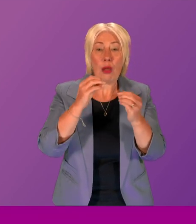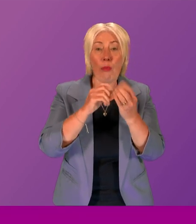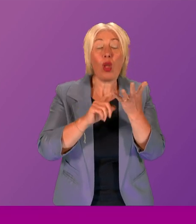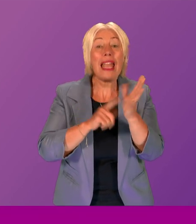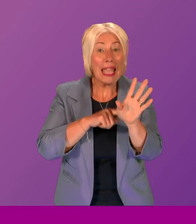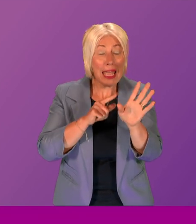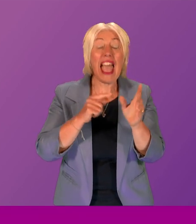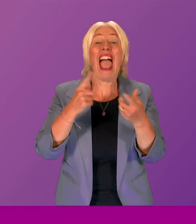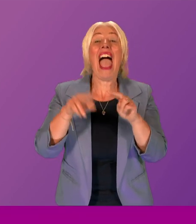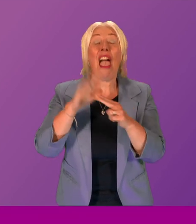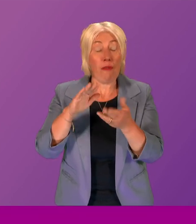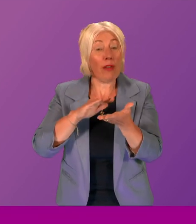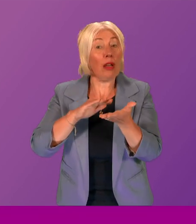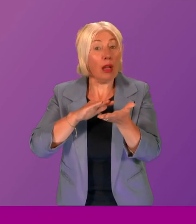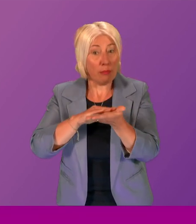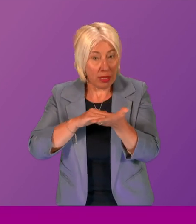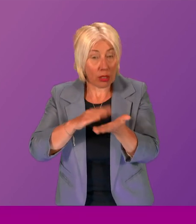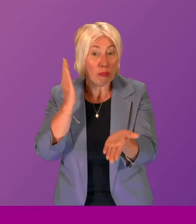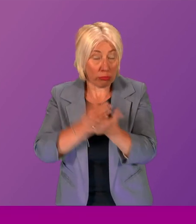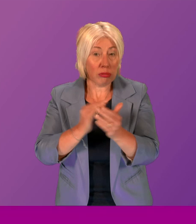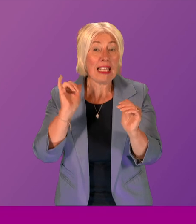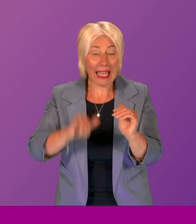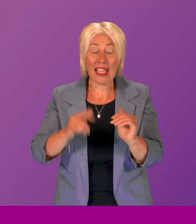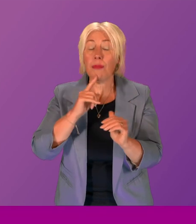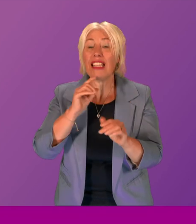they are not sure, and whether they need to apply for an exemption certificate by the end of July.